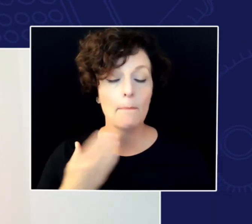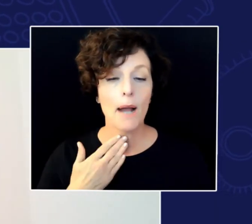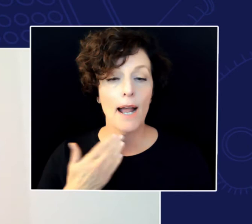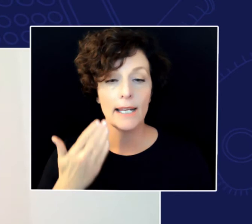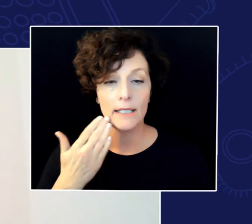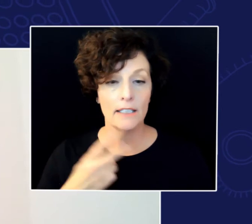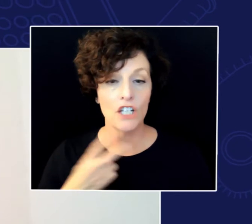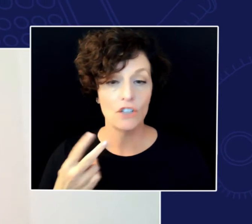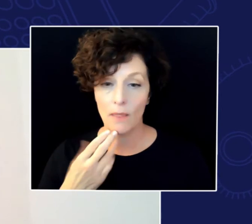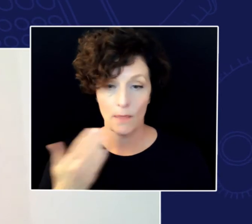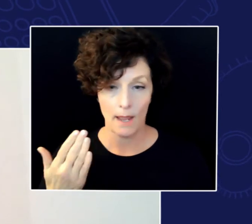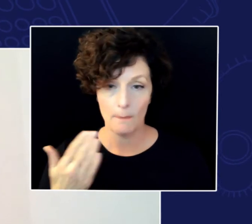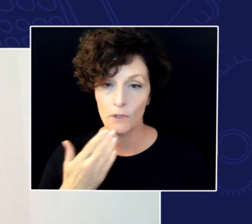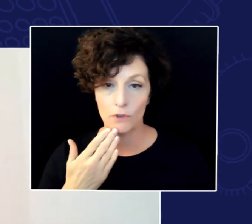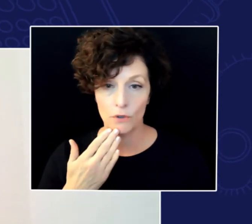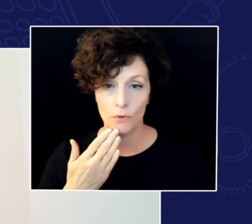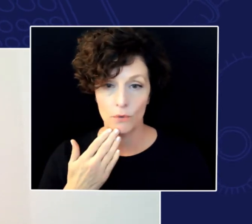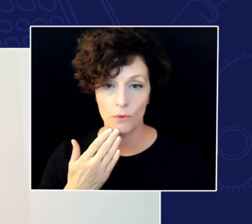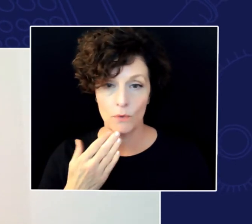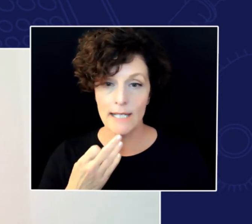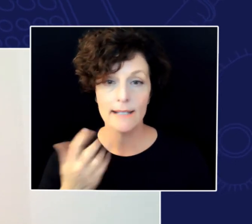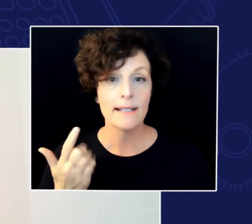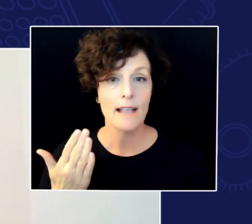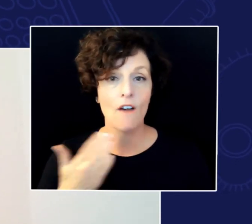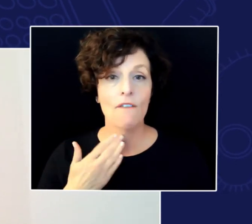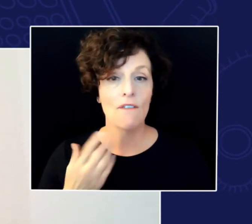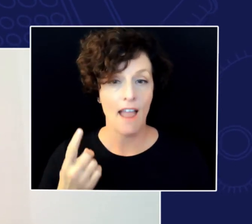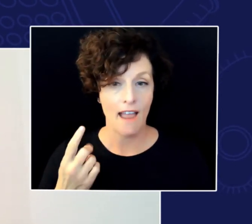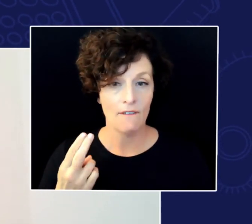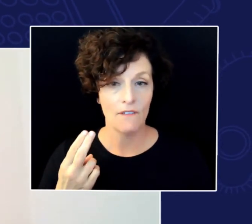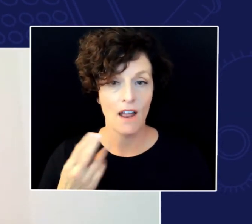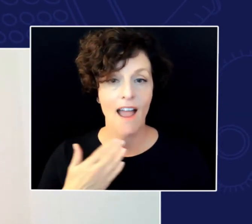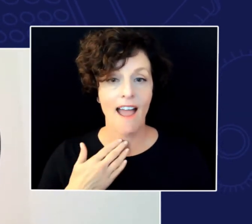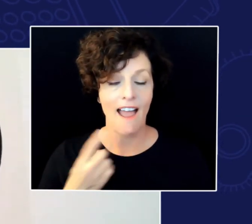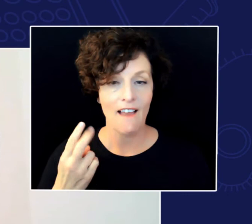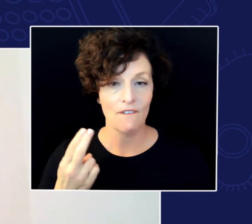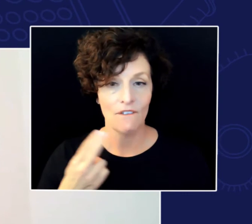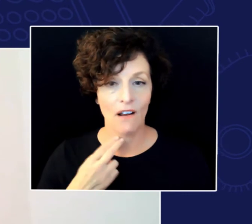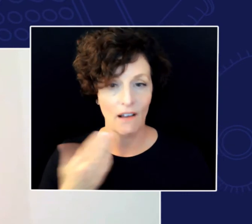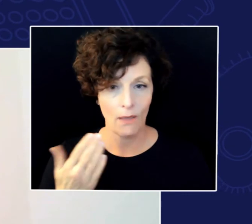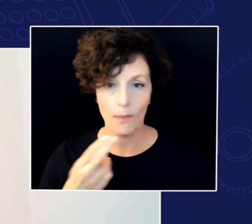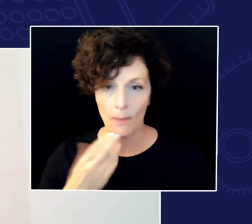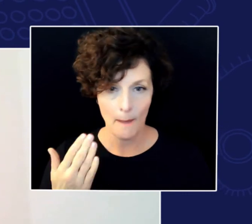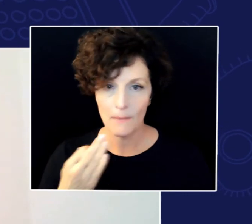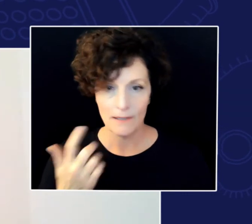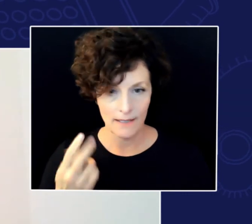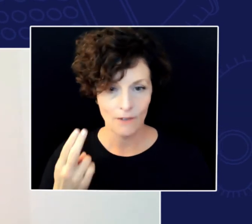by teaching them to self-advocate themselves,